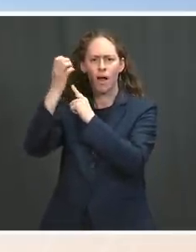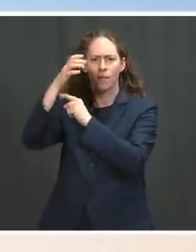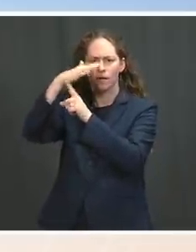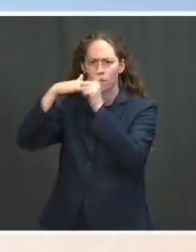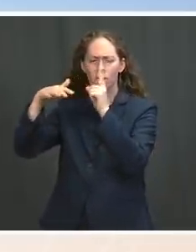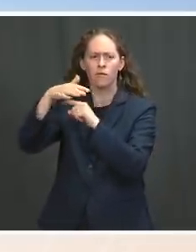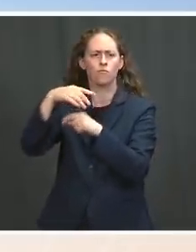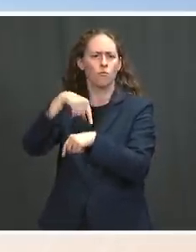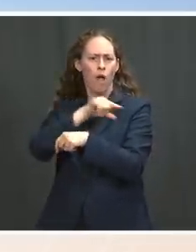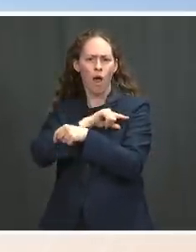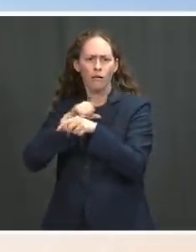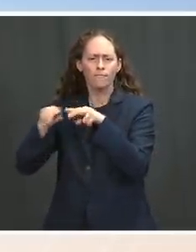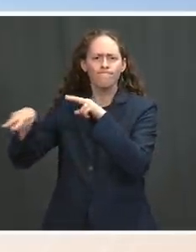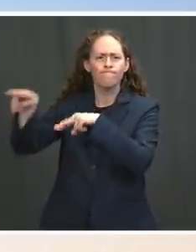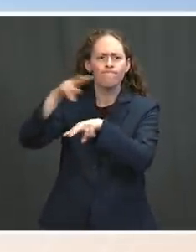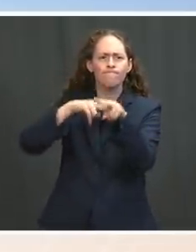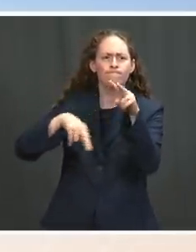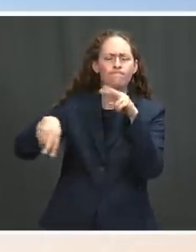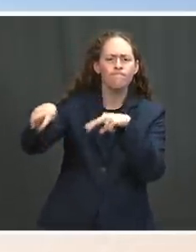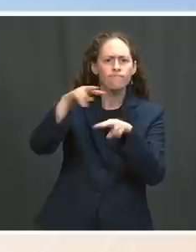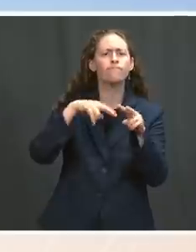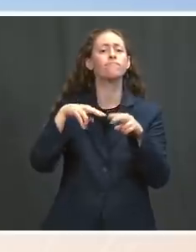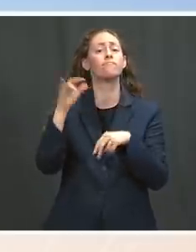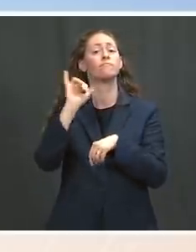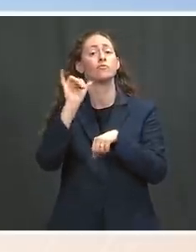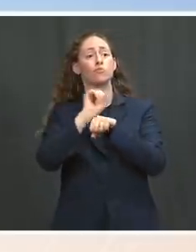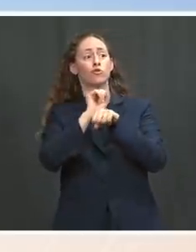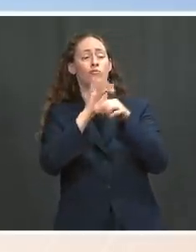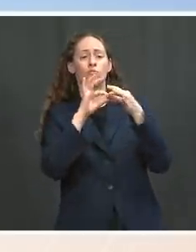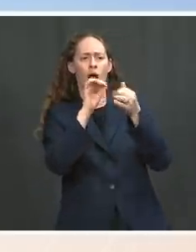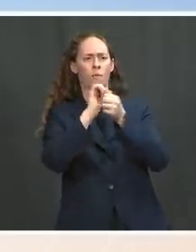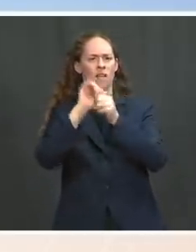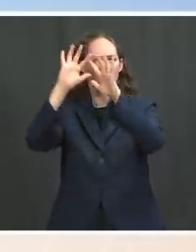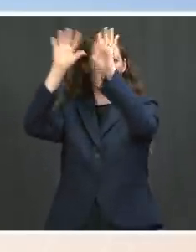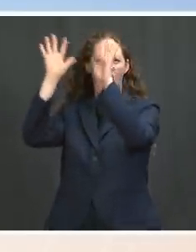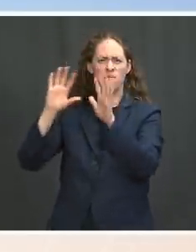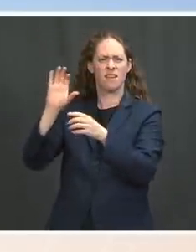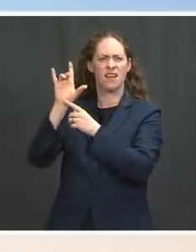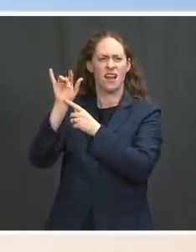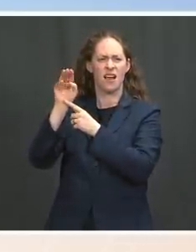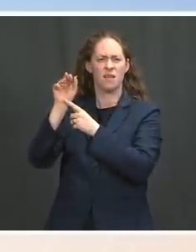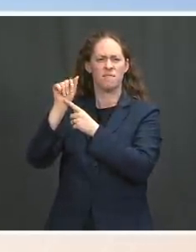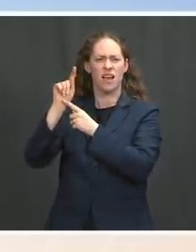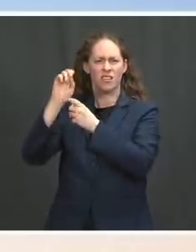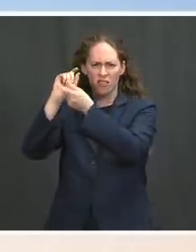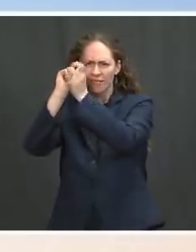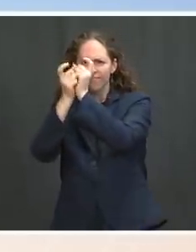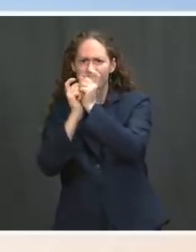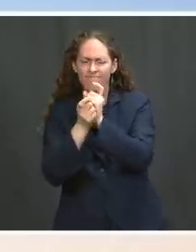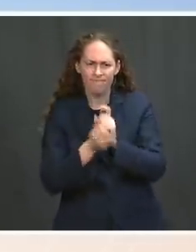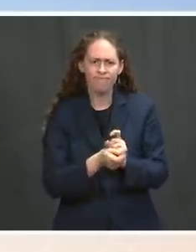the state to a clean energy economy. And he secured the largest coal ash cleanup in United States history.